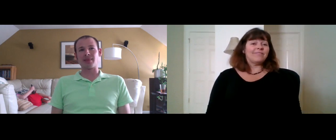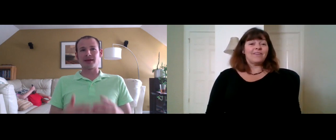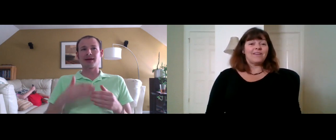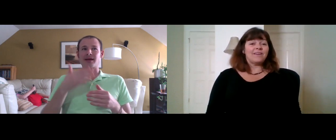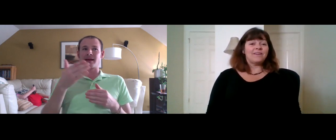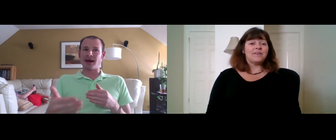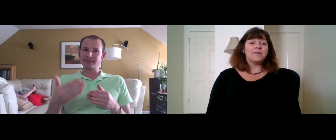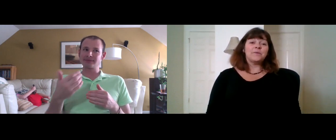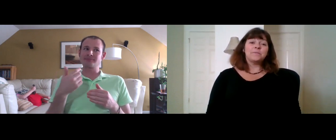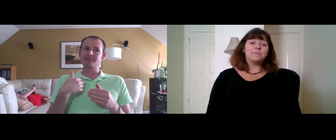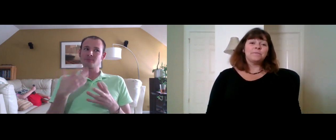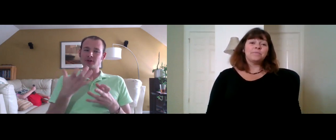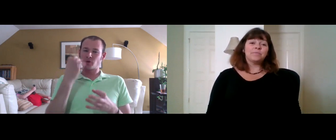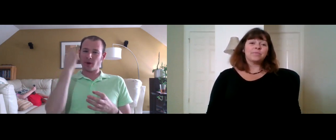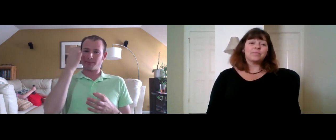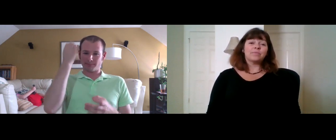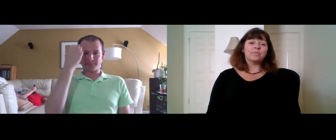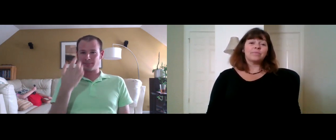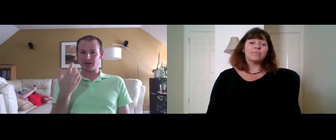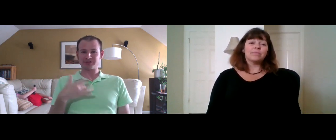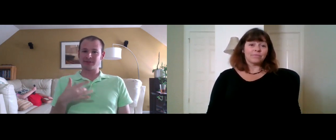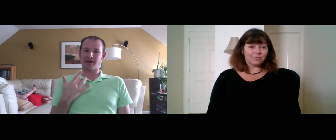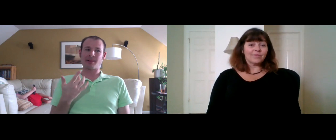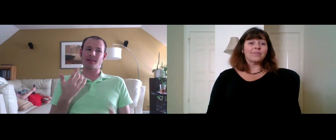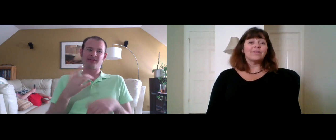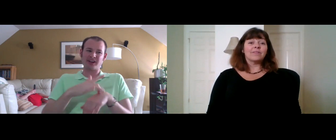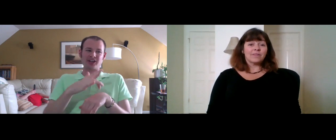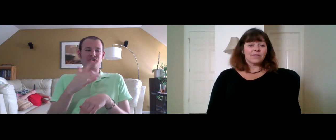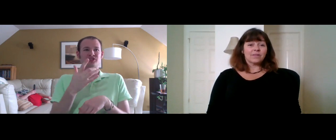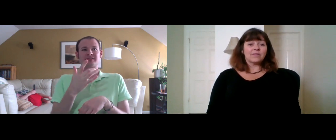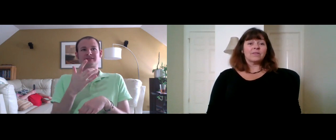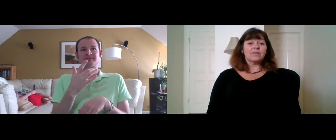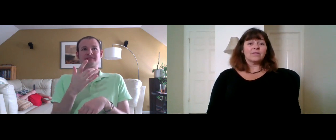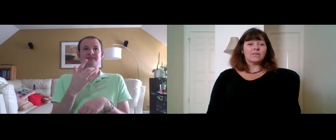The next trip, I want to go to Europe